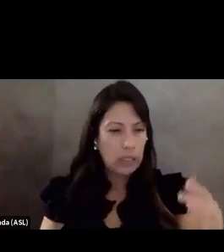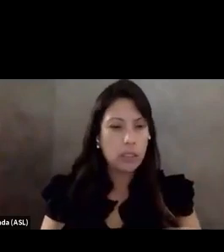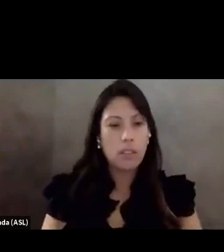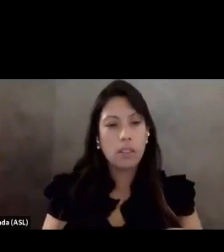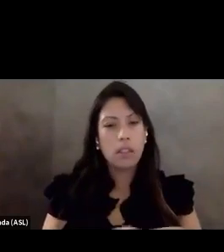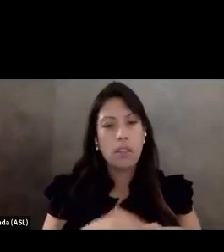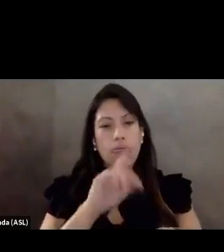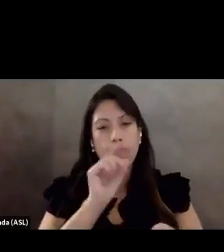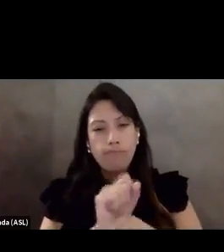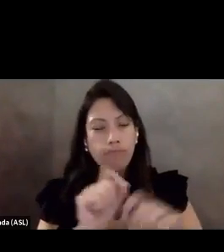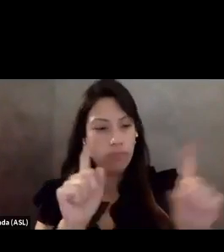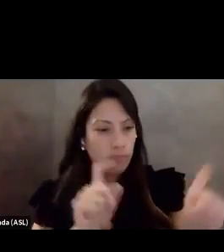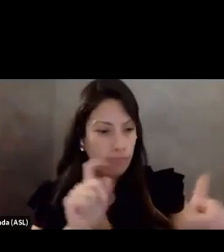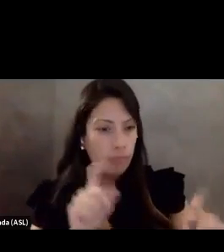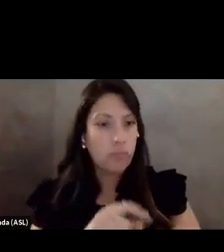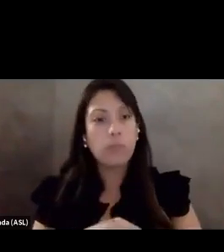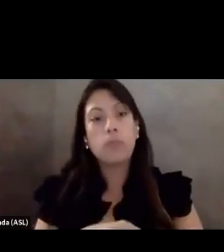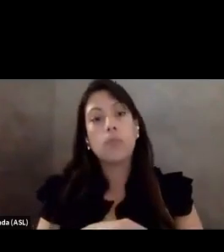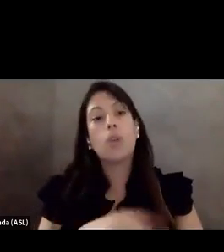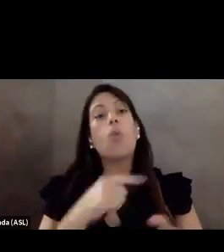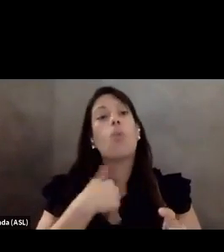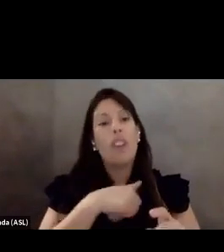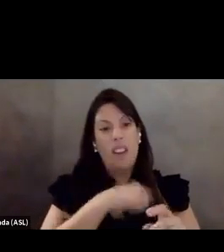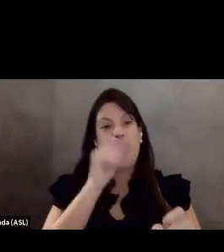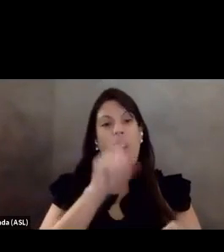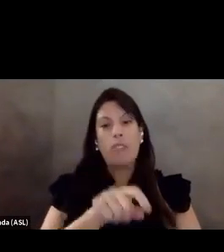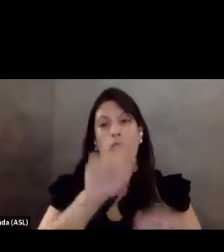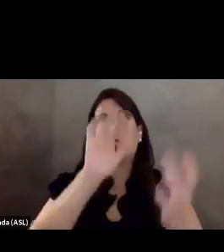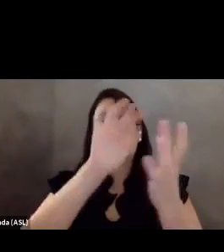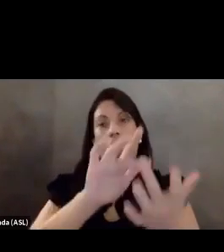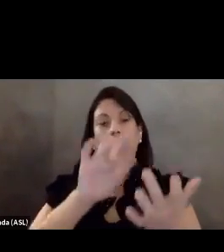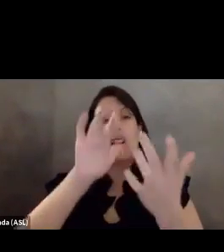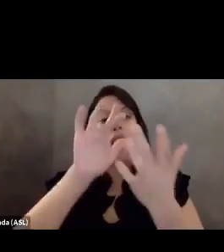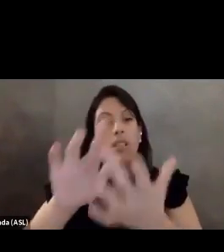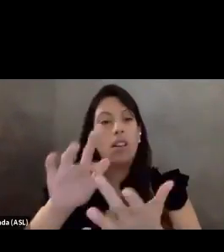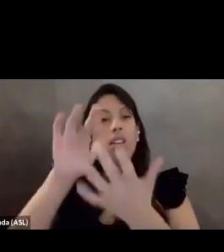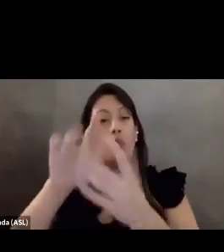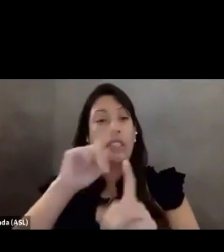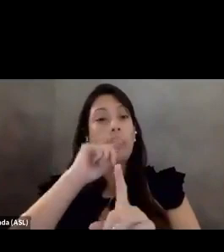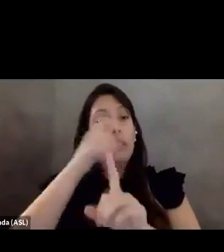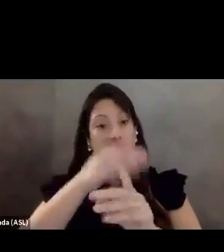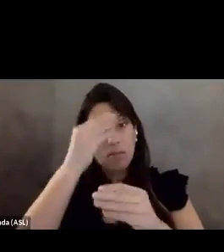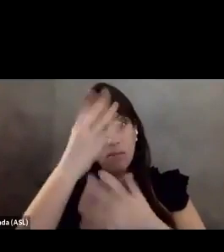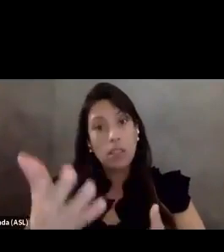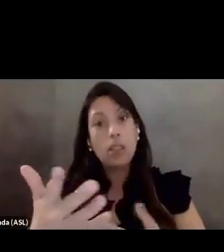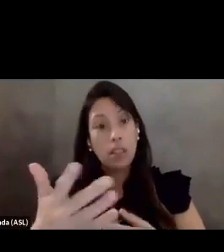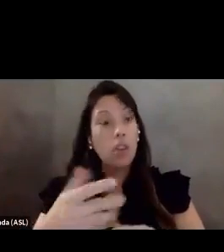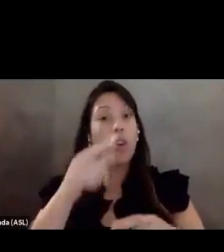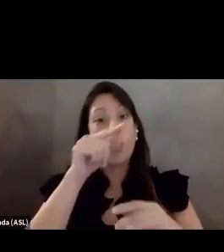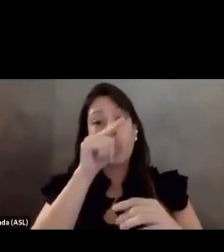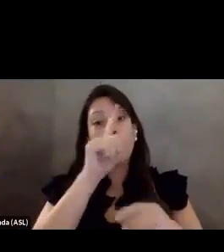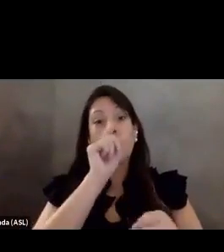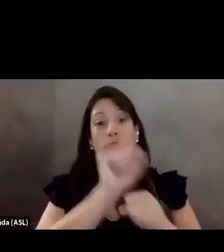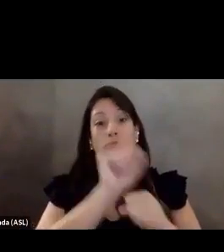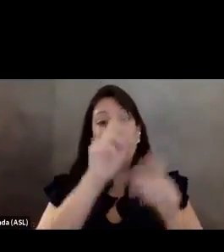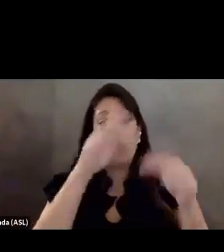all the information, we have to contact each one of those people, tell them that they're contact to someone with COVID, ask them all the questions